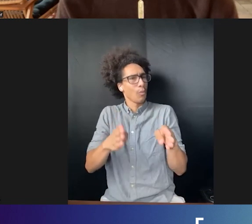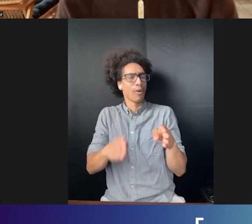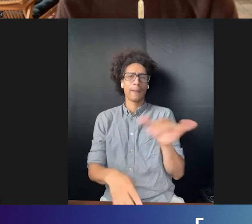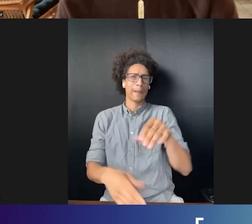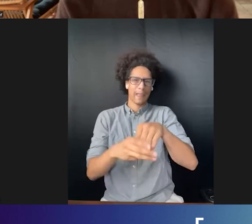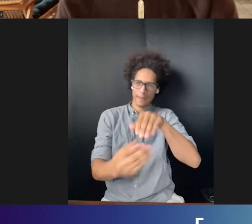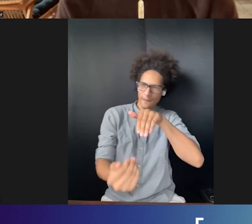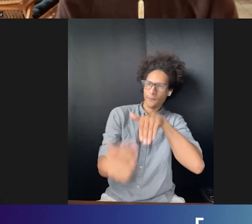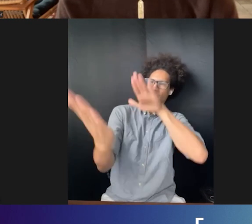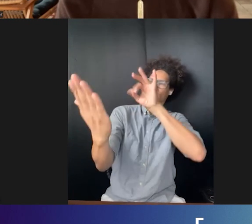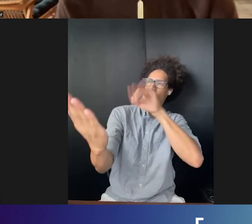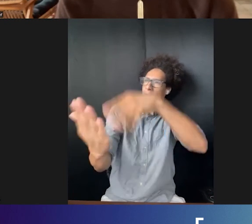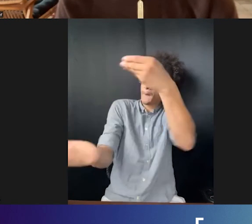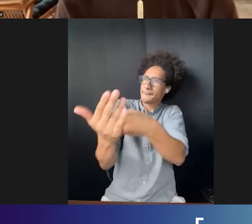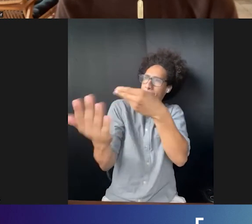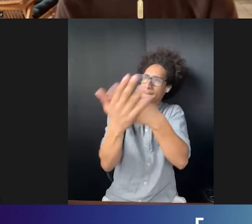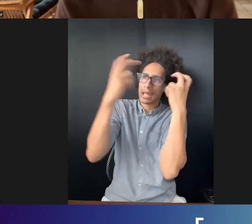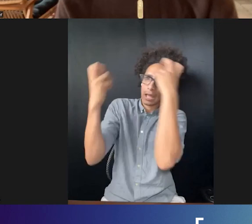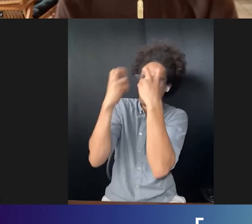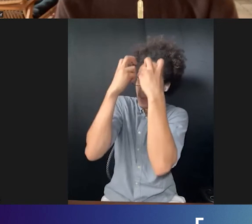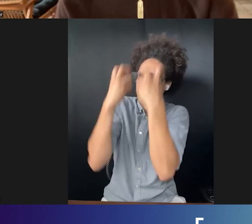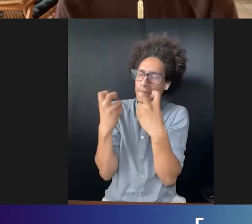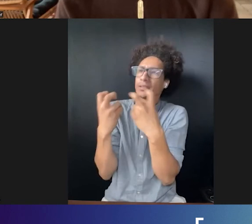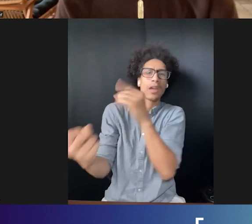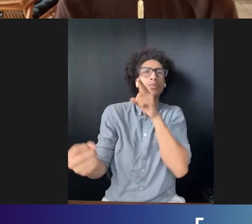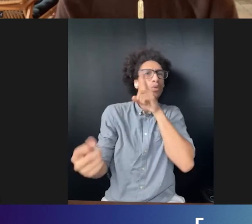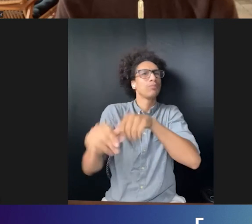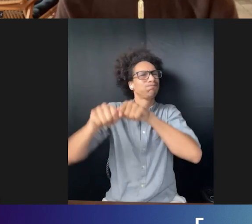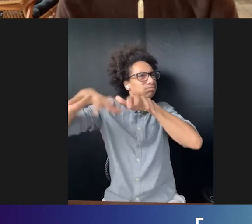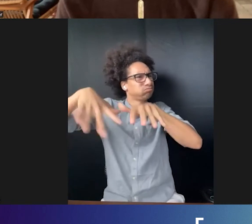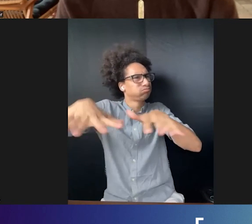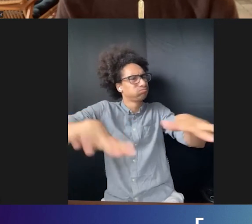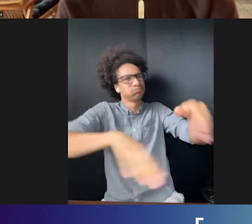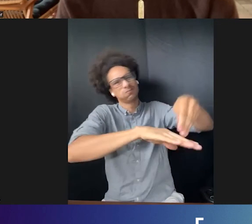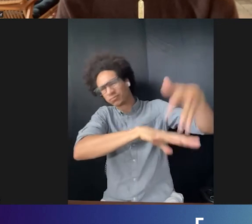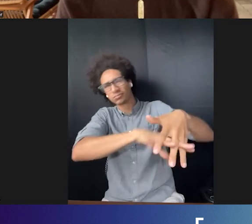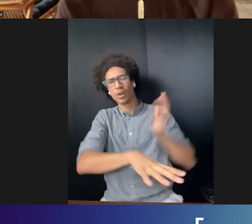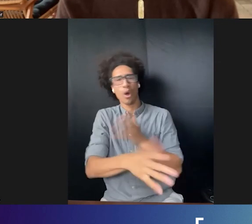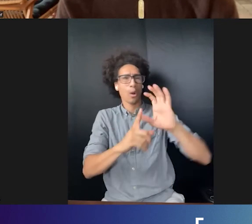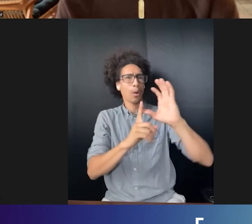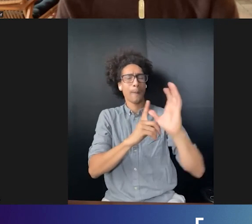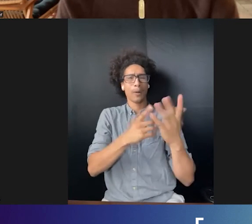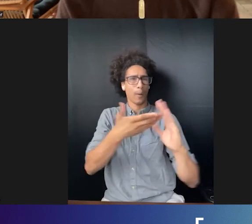and it runs rampant in our industry and our community. The only antidote we have to push back is, is this radical kind